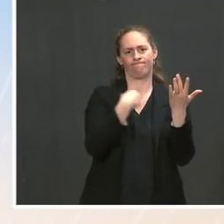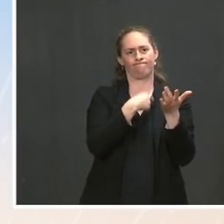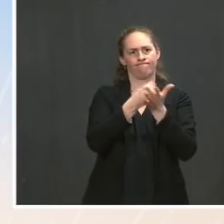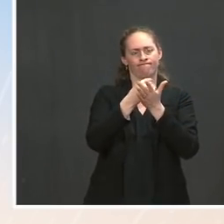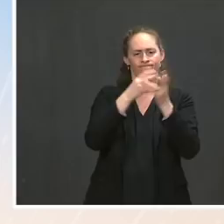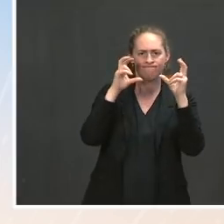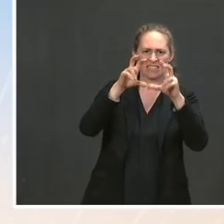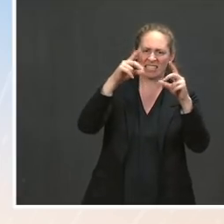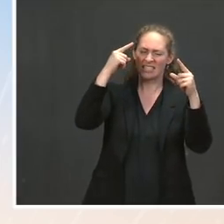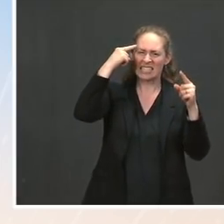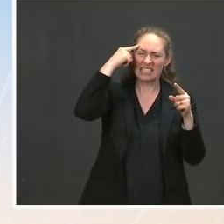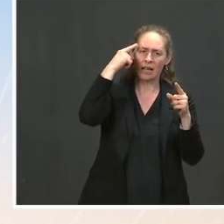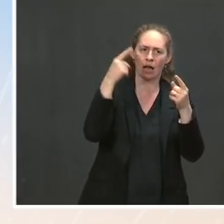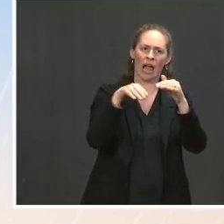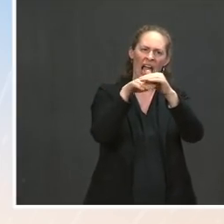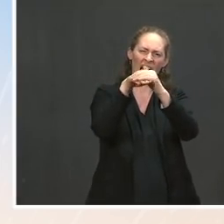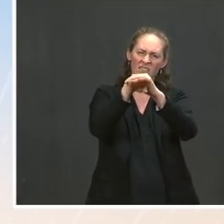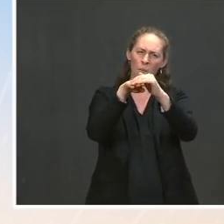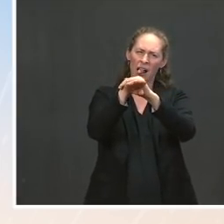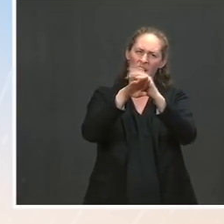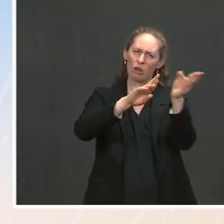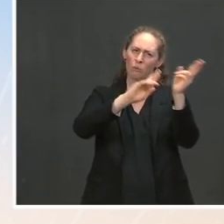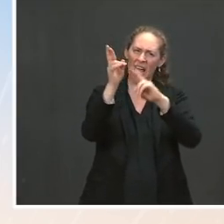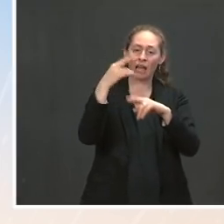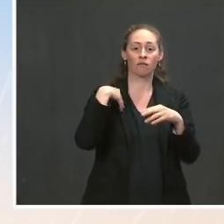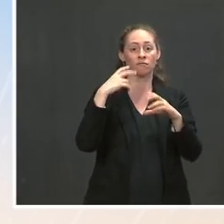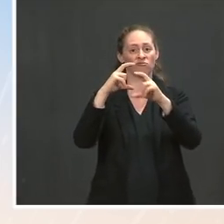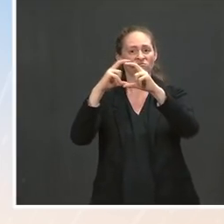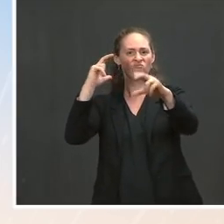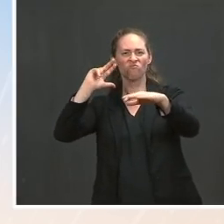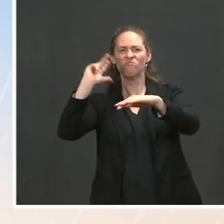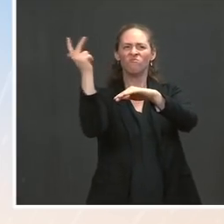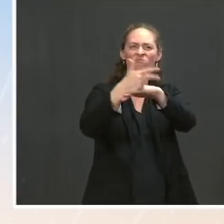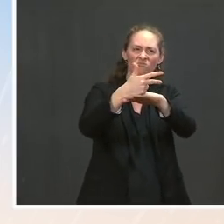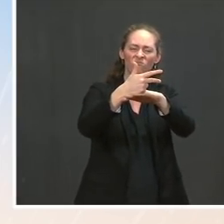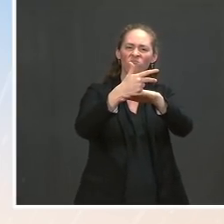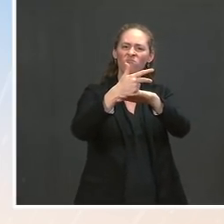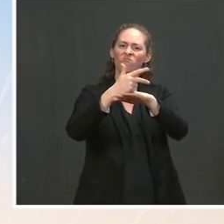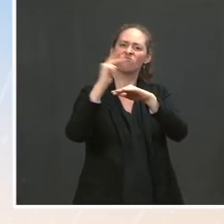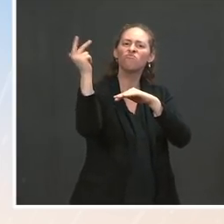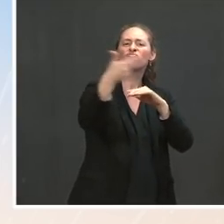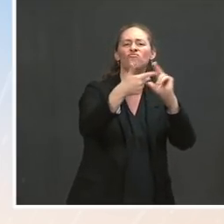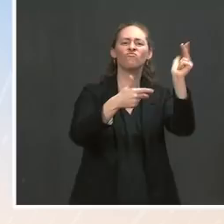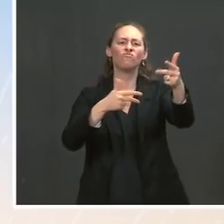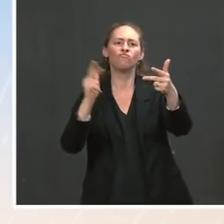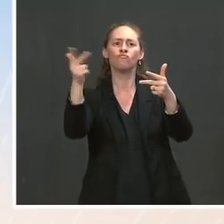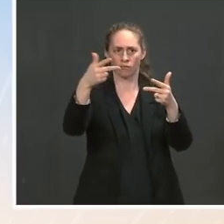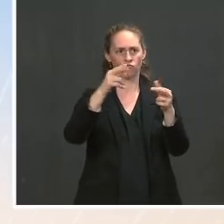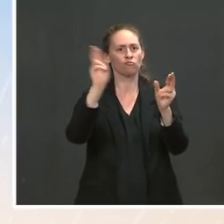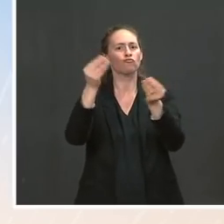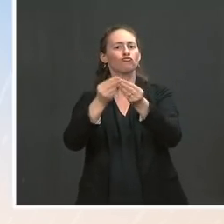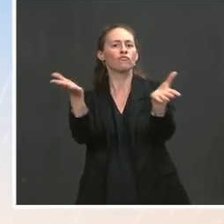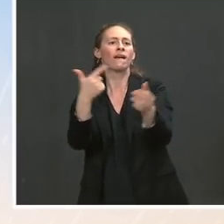in community health centers, in mass vaccination sites. But it also means, in terms of the public campaign,